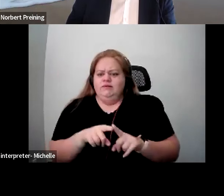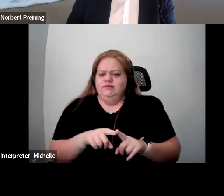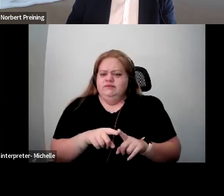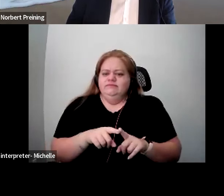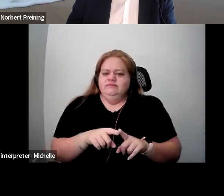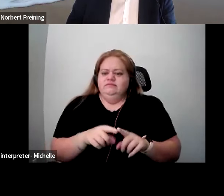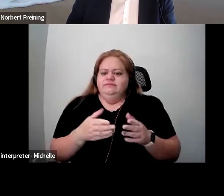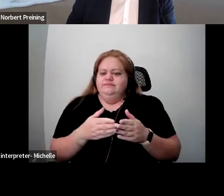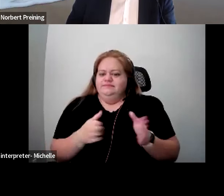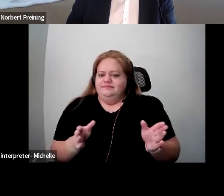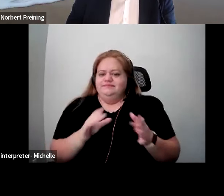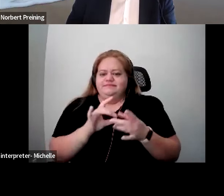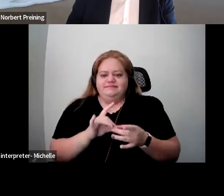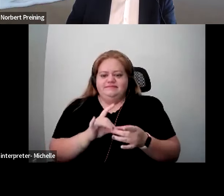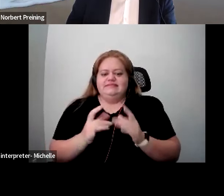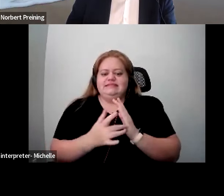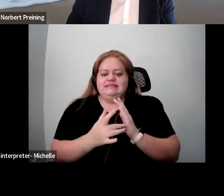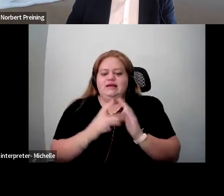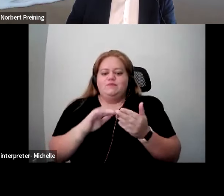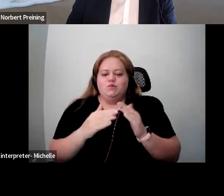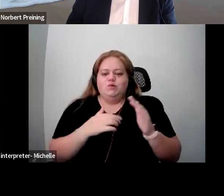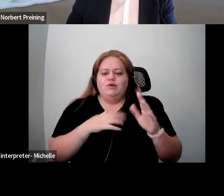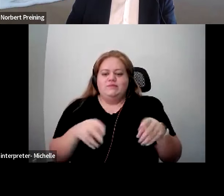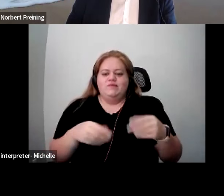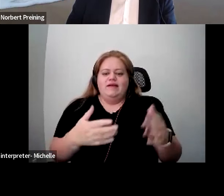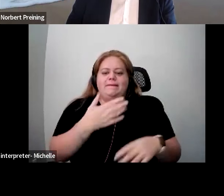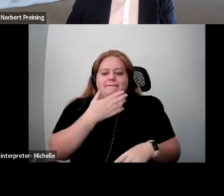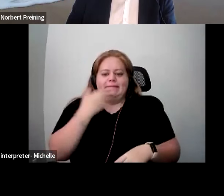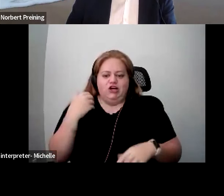community that we can provide better accessible PDFs in the future.